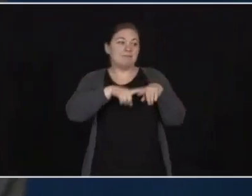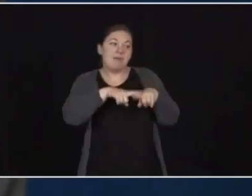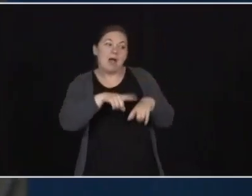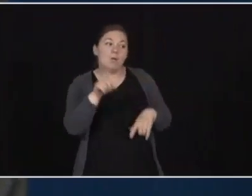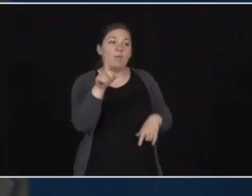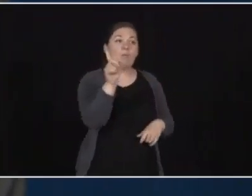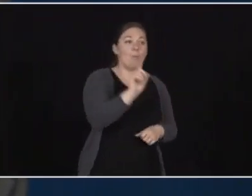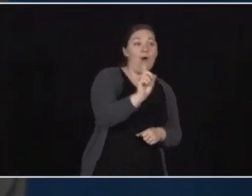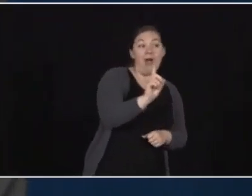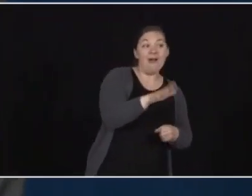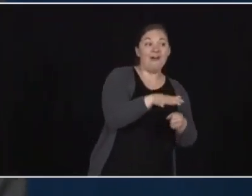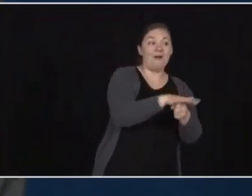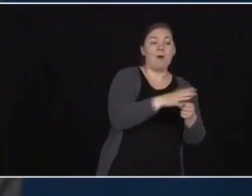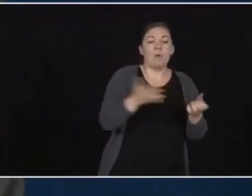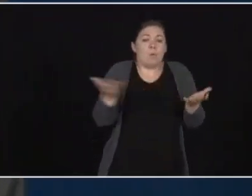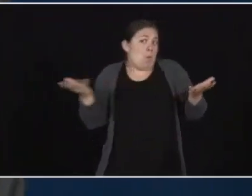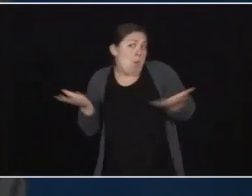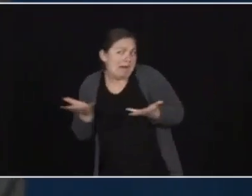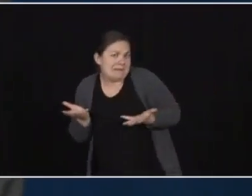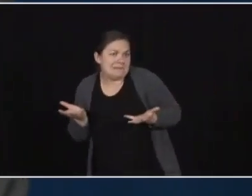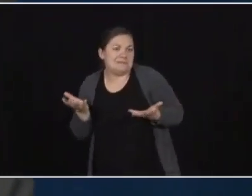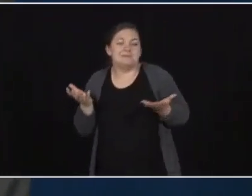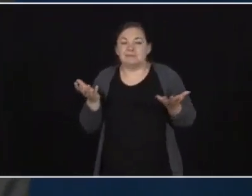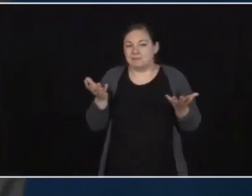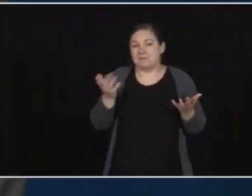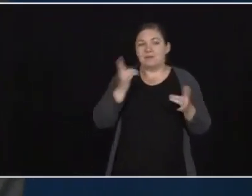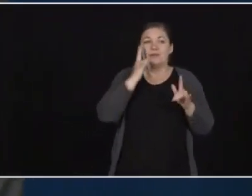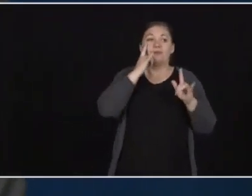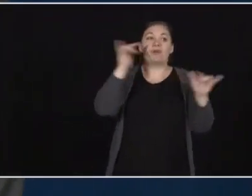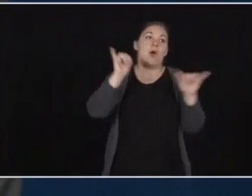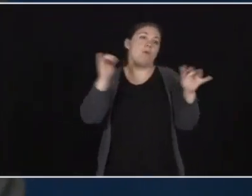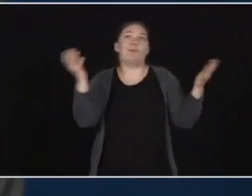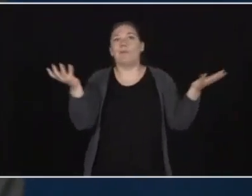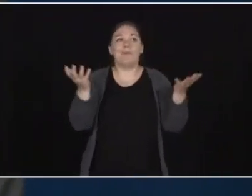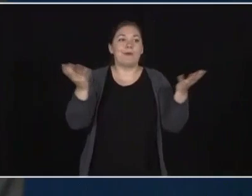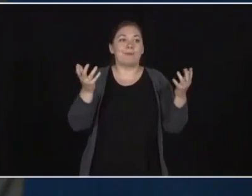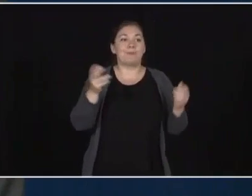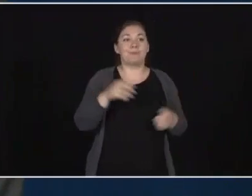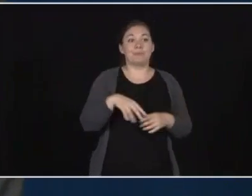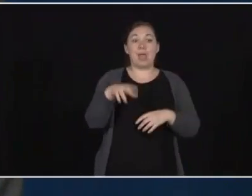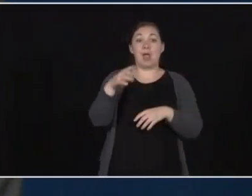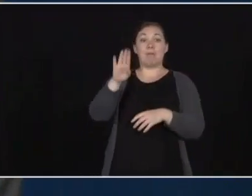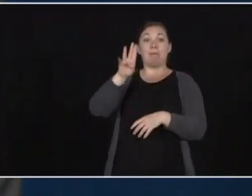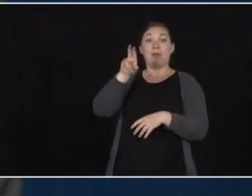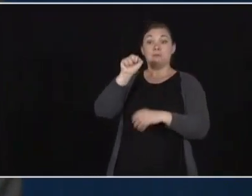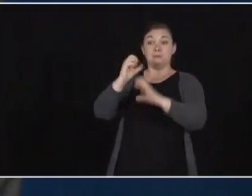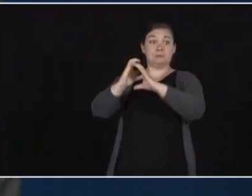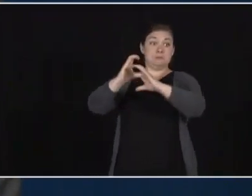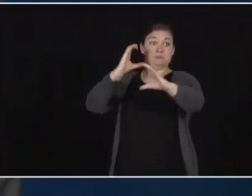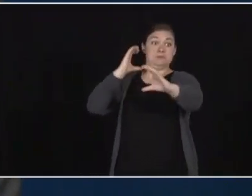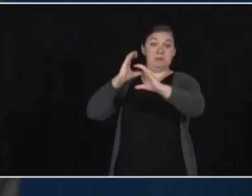It really is something like a man or bus coming , work together and collaborative way